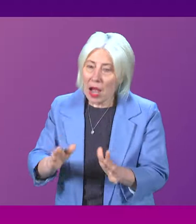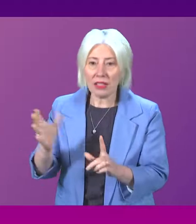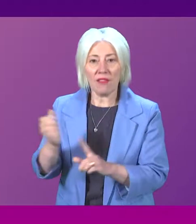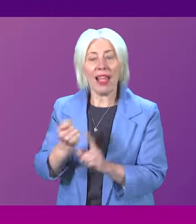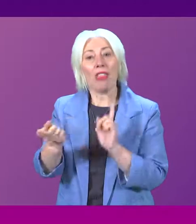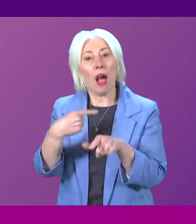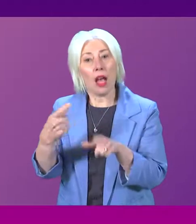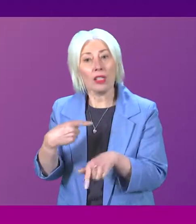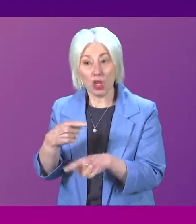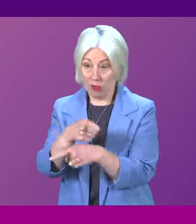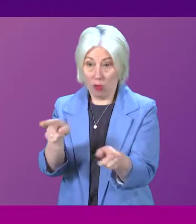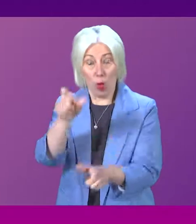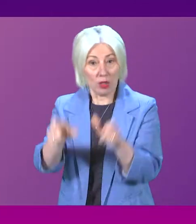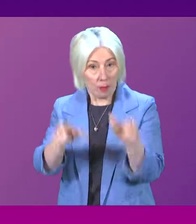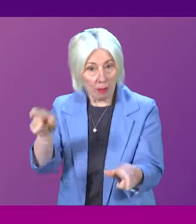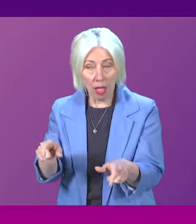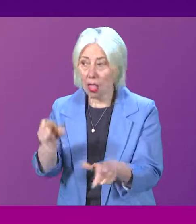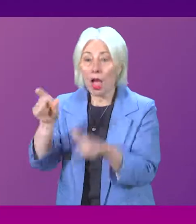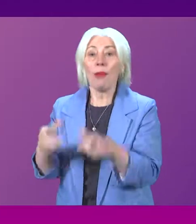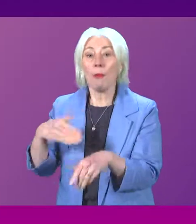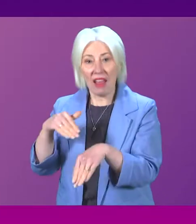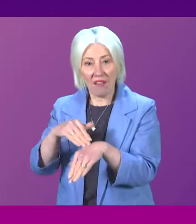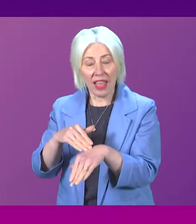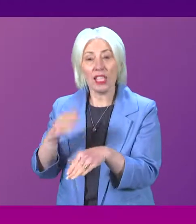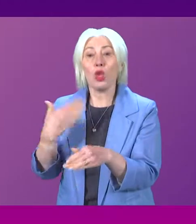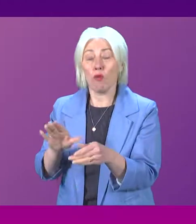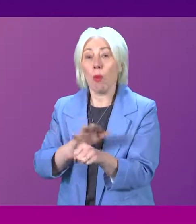those individuals, and others affected by the pandemic, search.